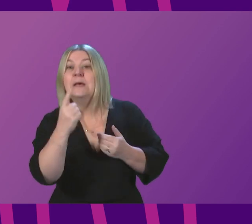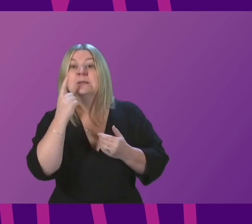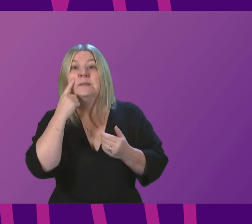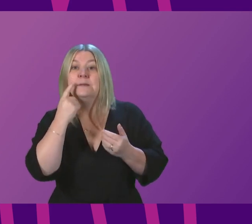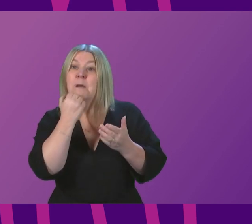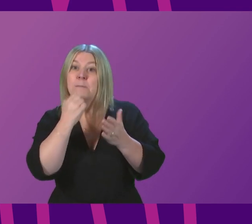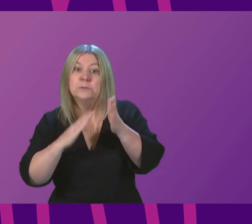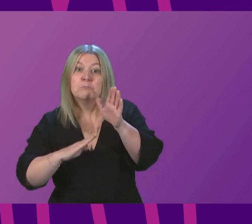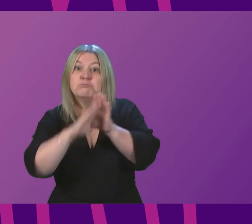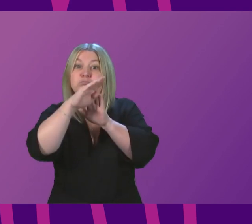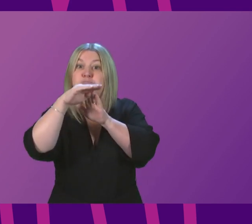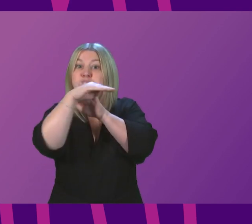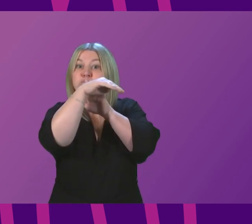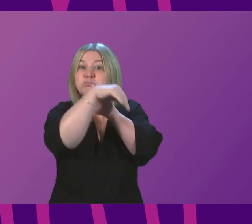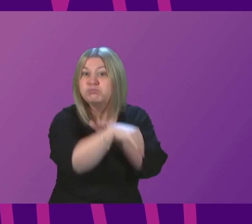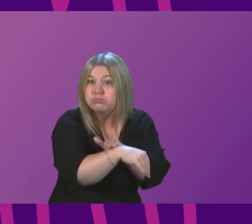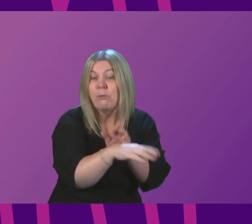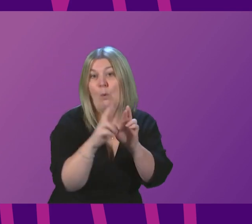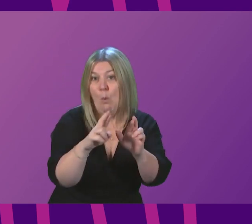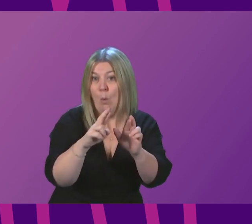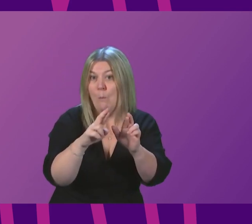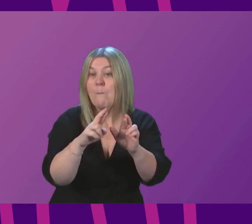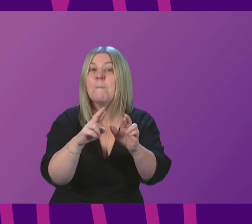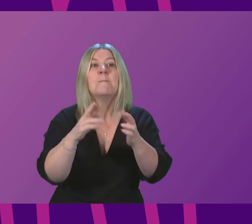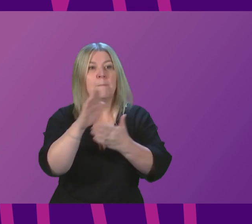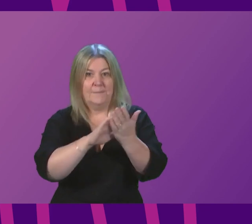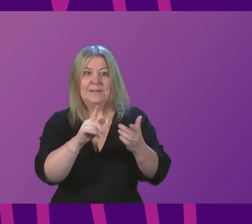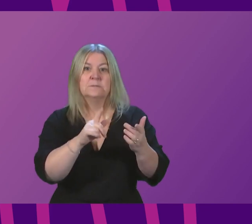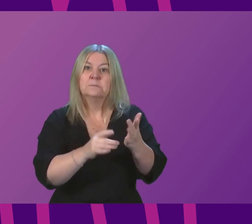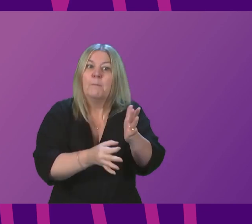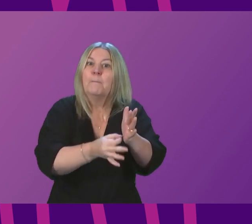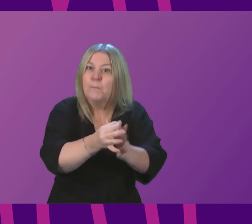will happen and those recovery efforts will escalate and accelerate.